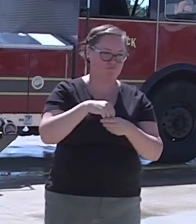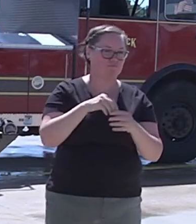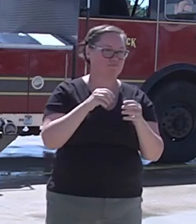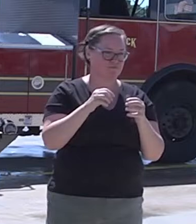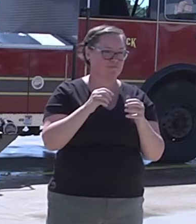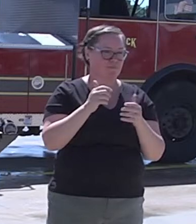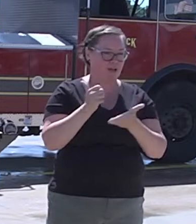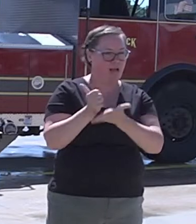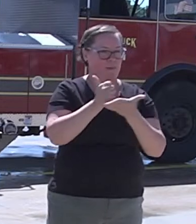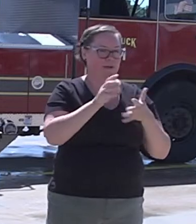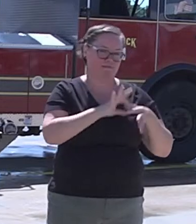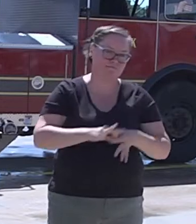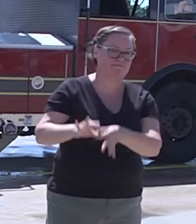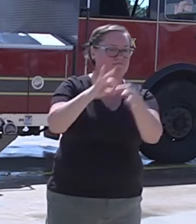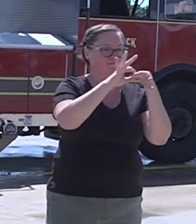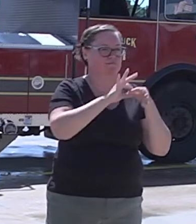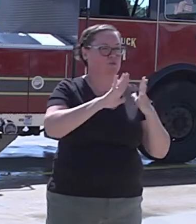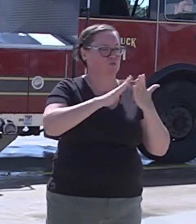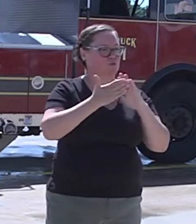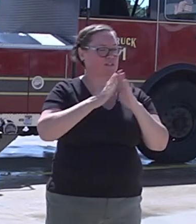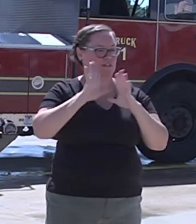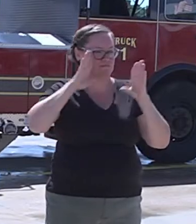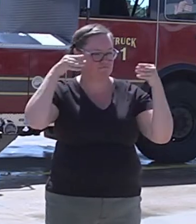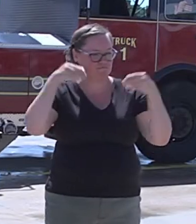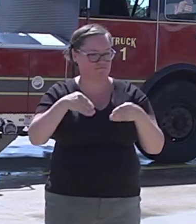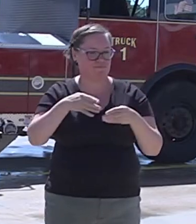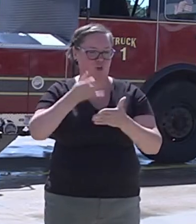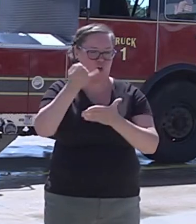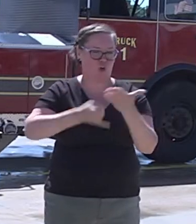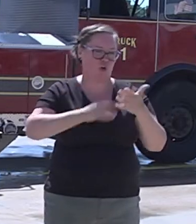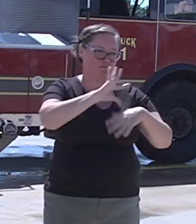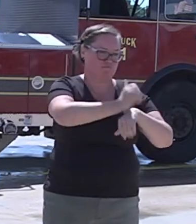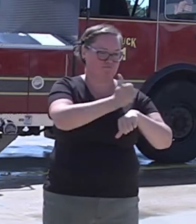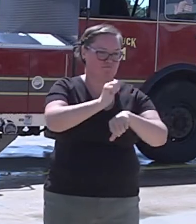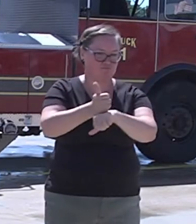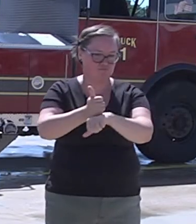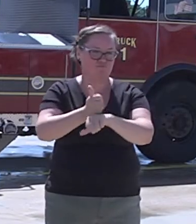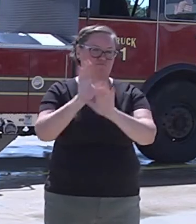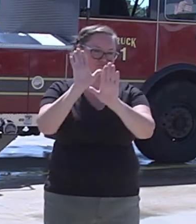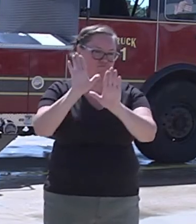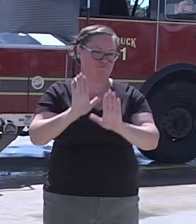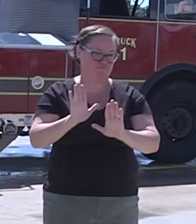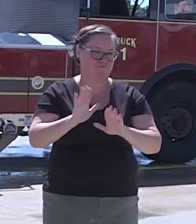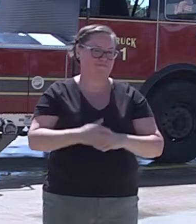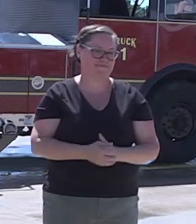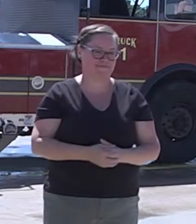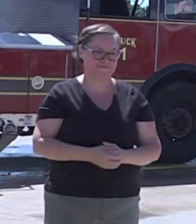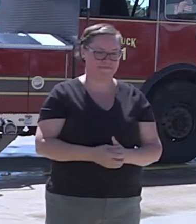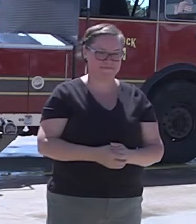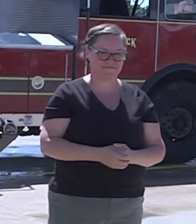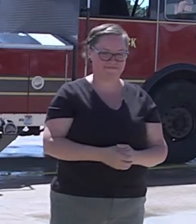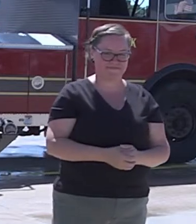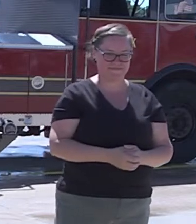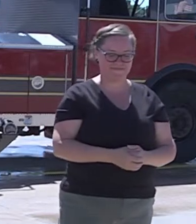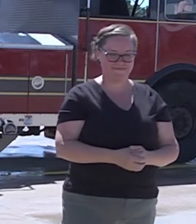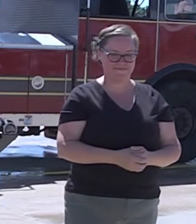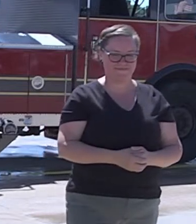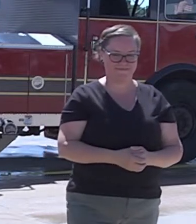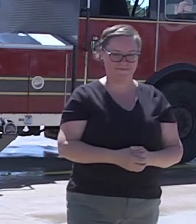help unite our community around the great pieces of Art and Arts attractions in our community also